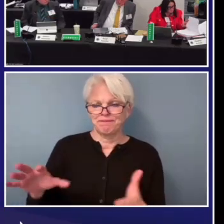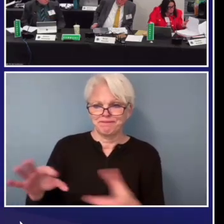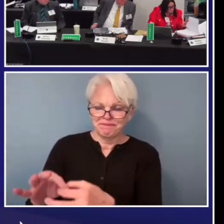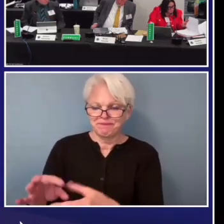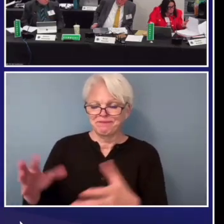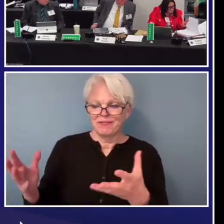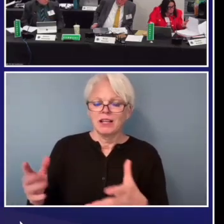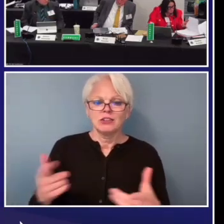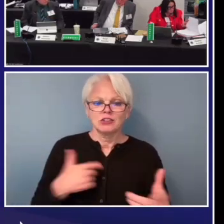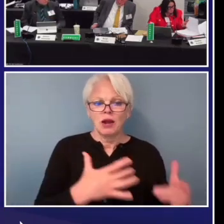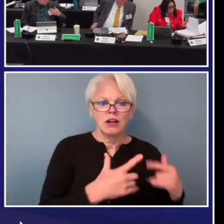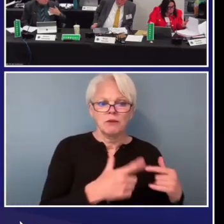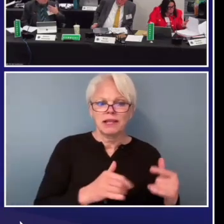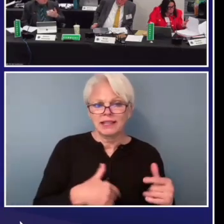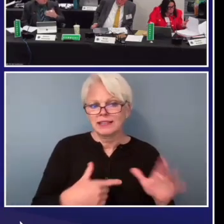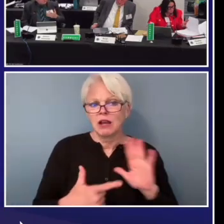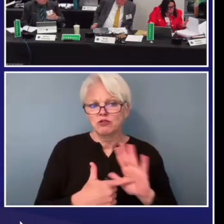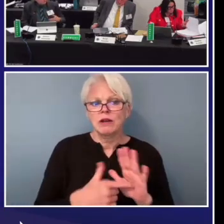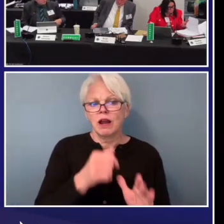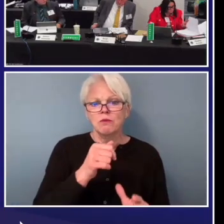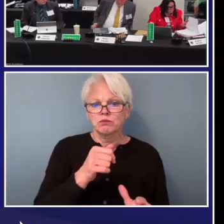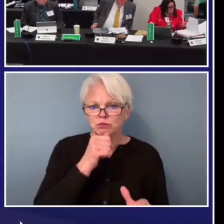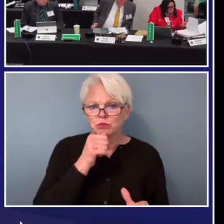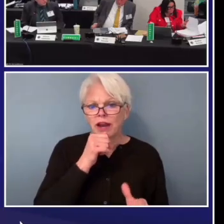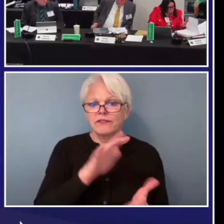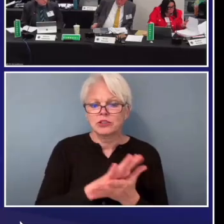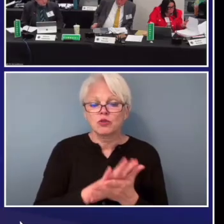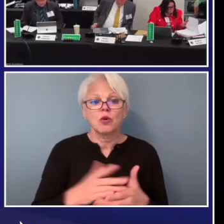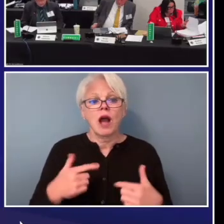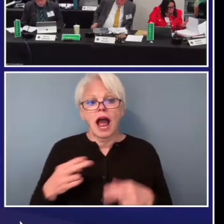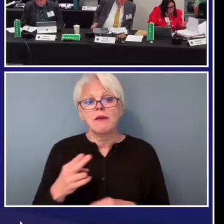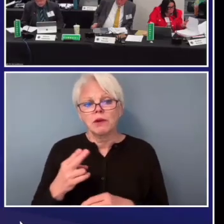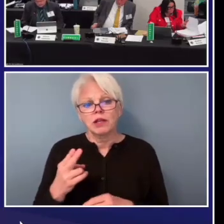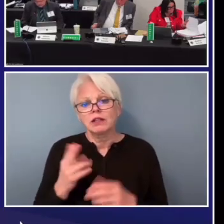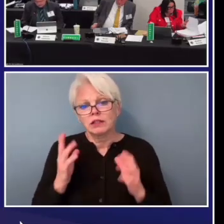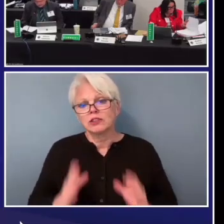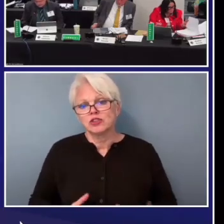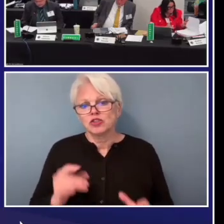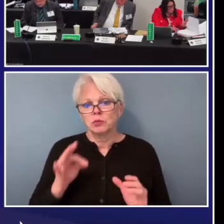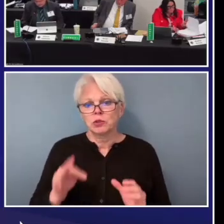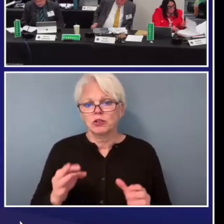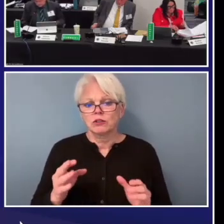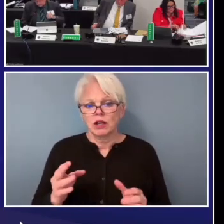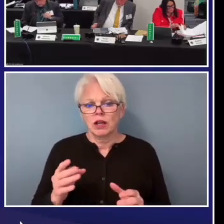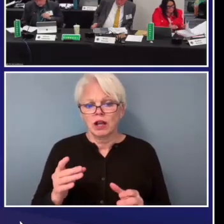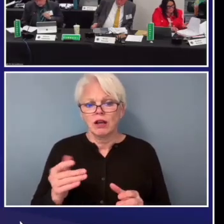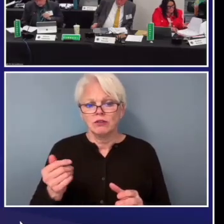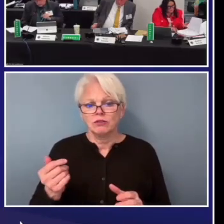of a private school, as a consumer of a number of programmatic accreditations. So, I think it really depends